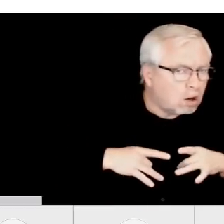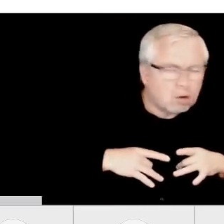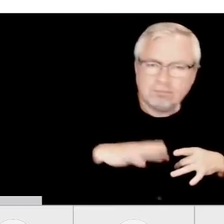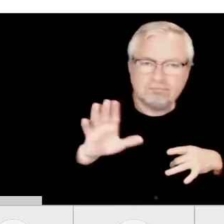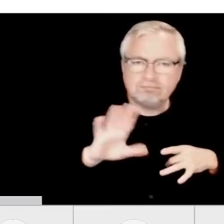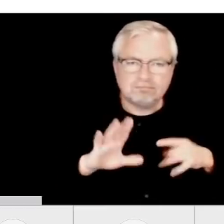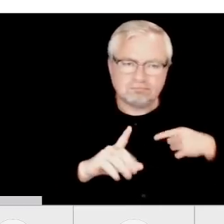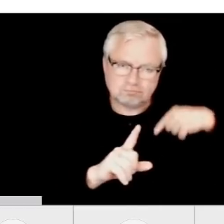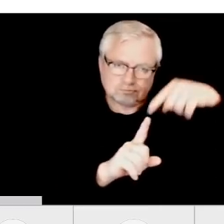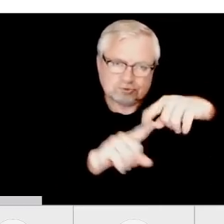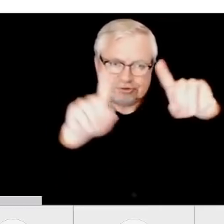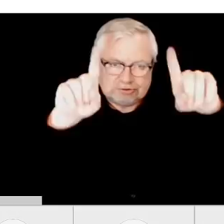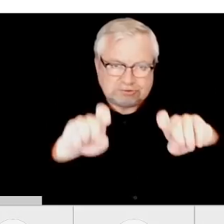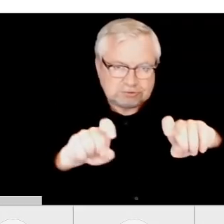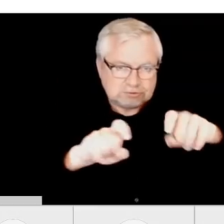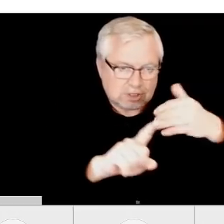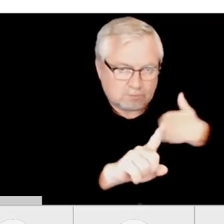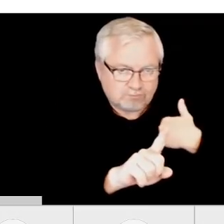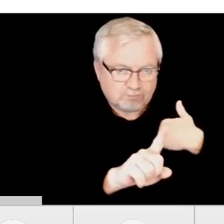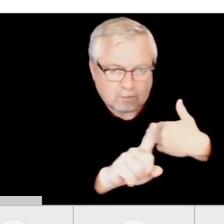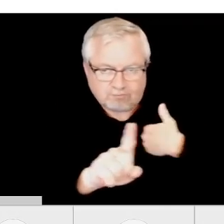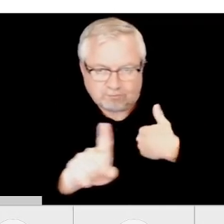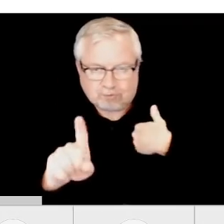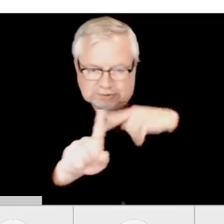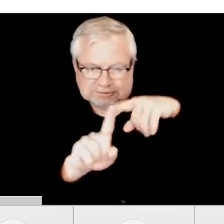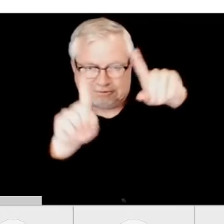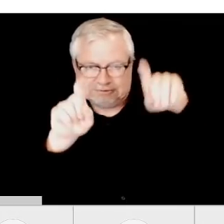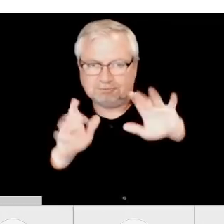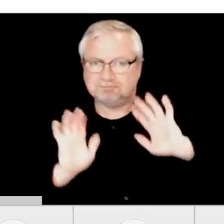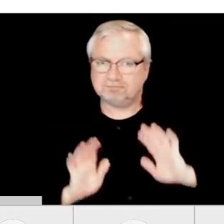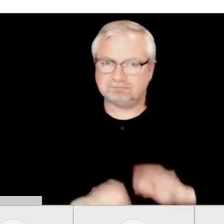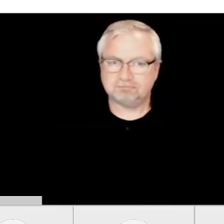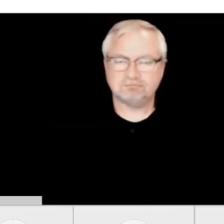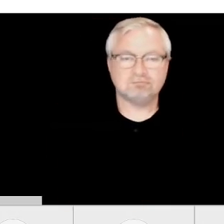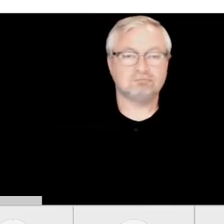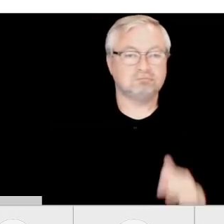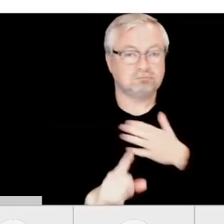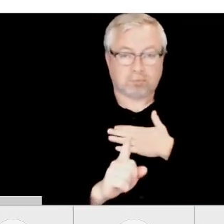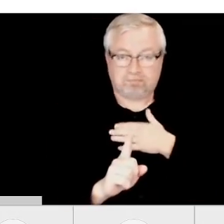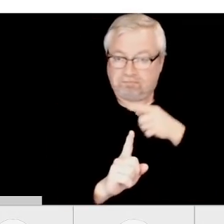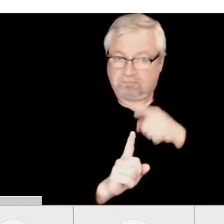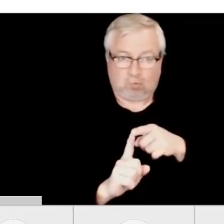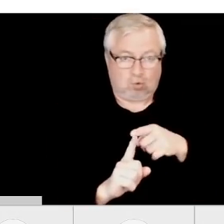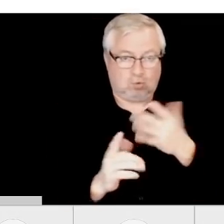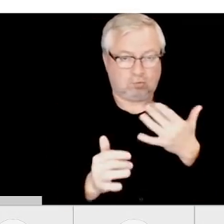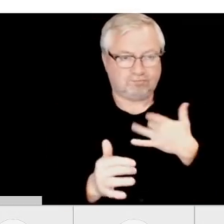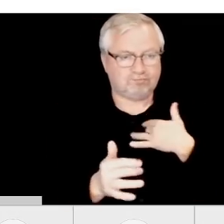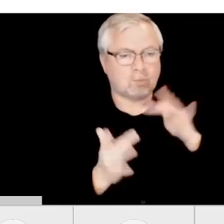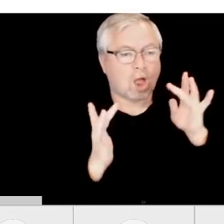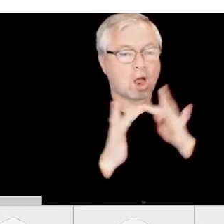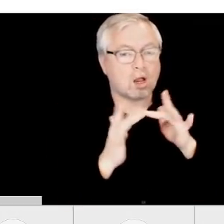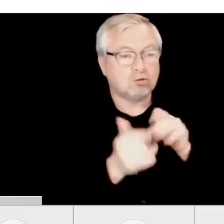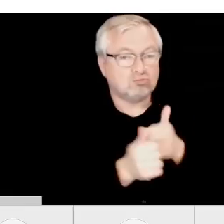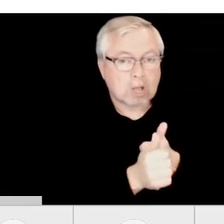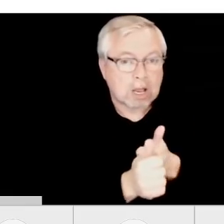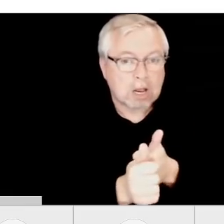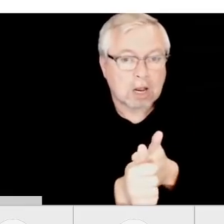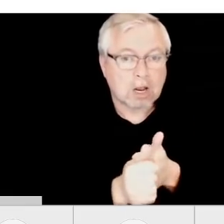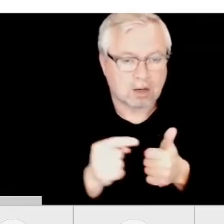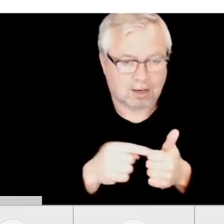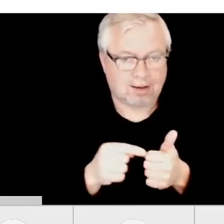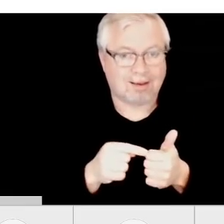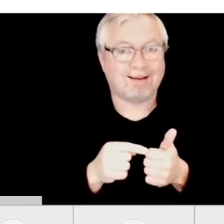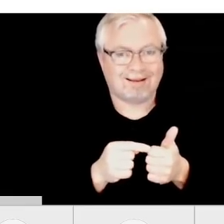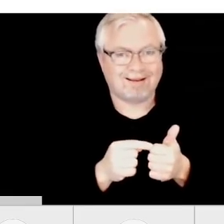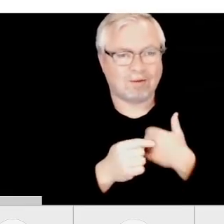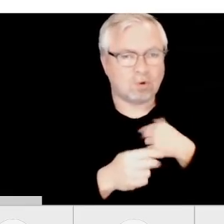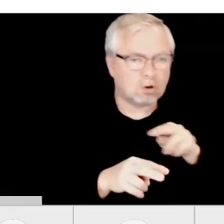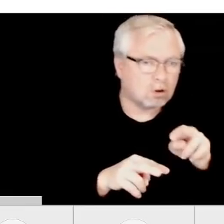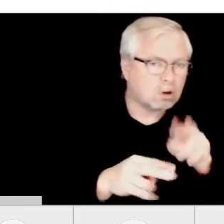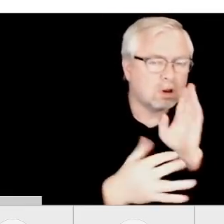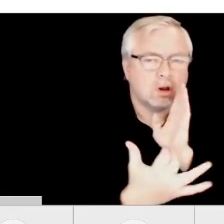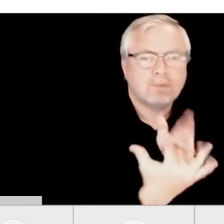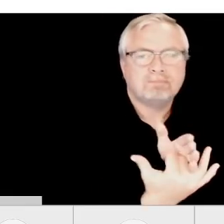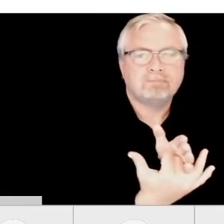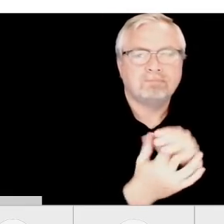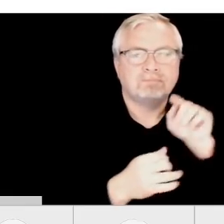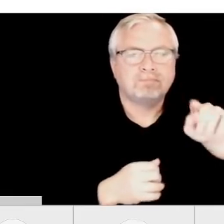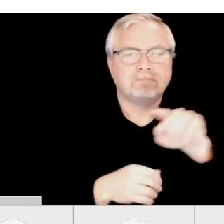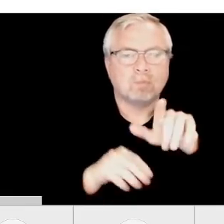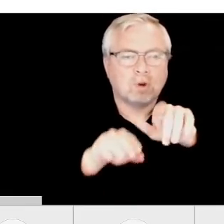Not to just interrupt the continued transmission to one individual but to